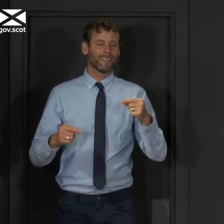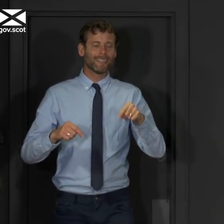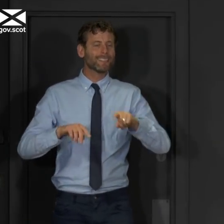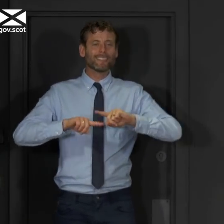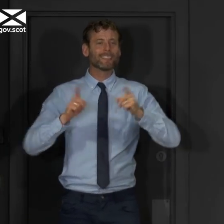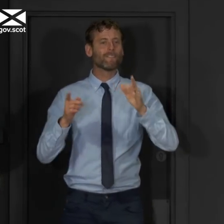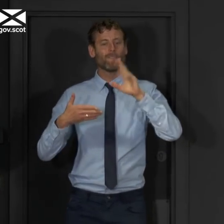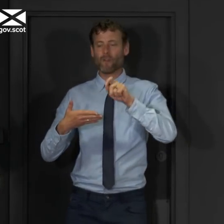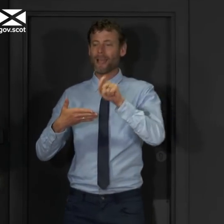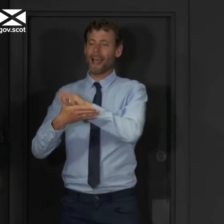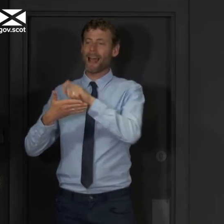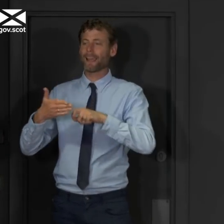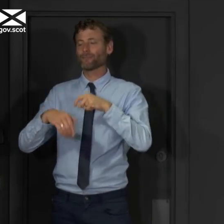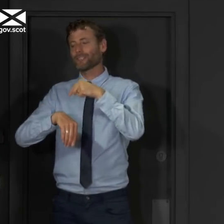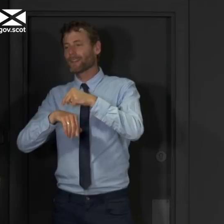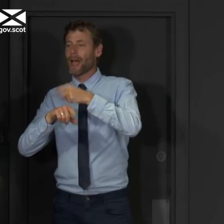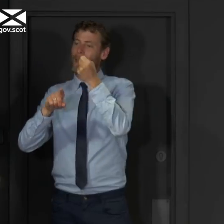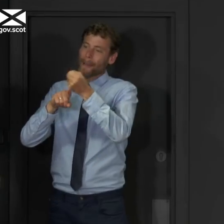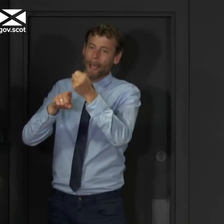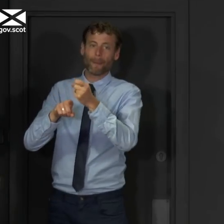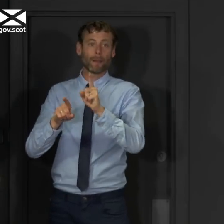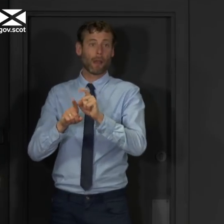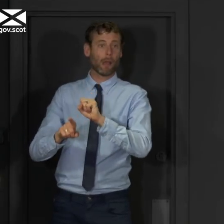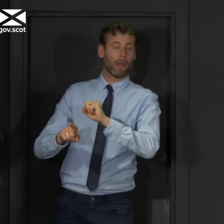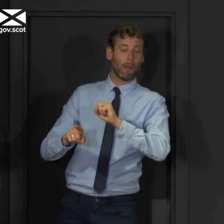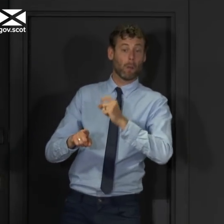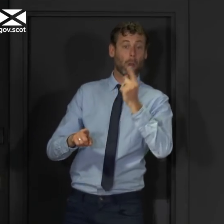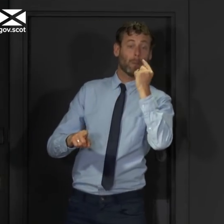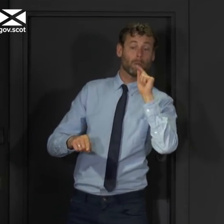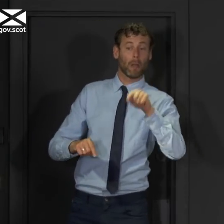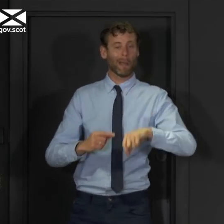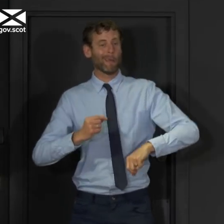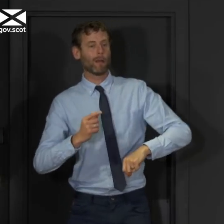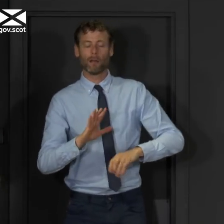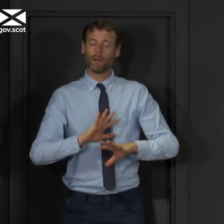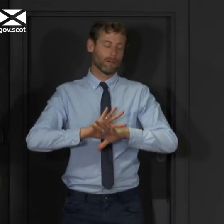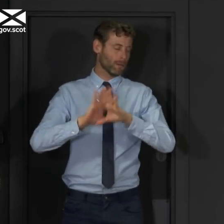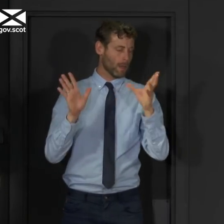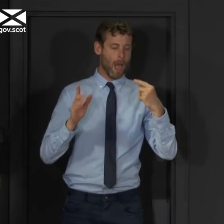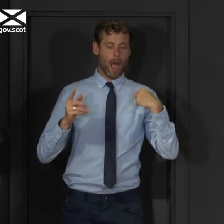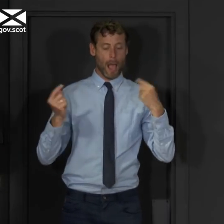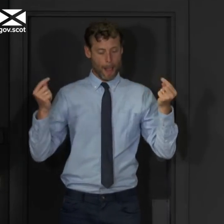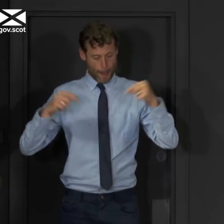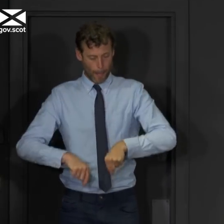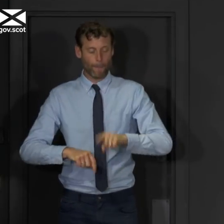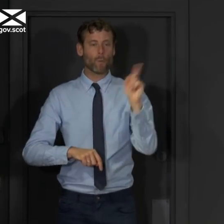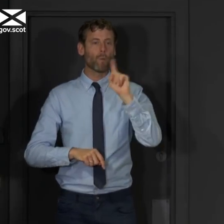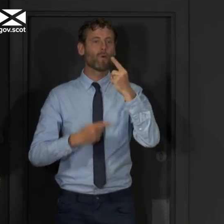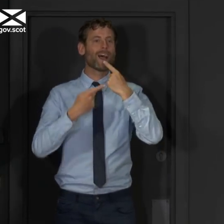the newspapers in advance, or giving a nod or a wink. I've stood at this platform and announced decisions, and that's what I'm going to continue to do. So you can't read anything